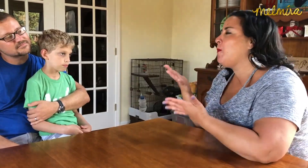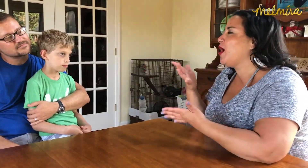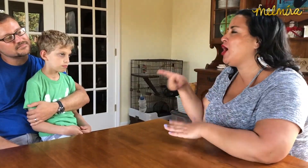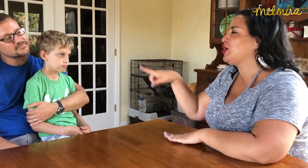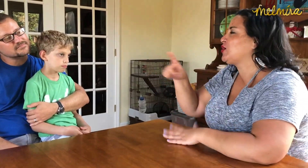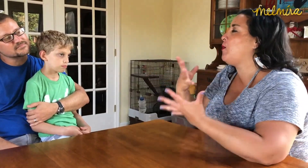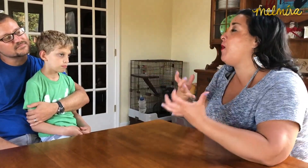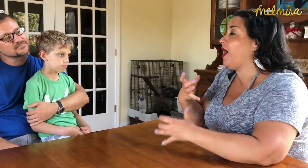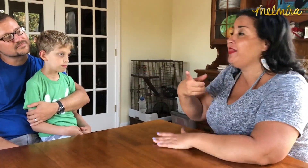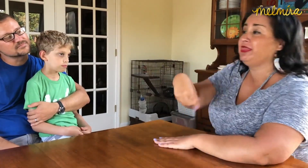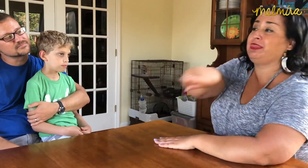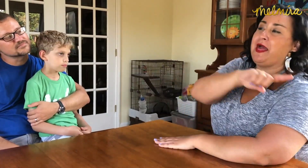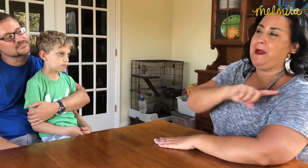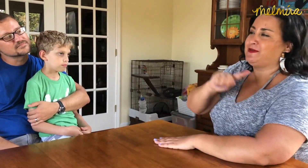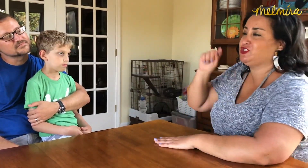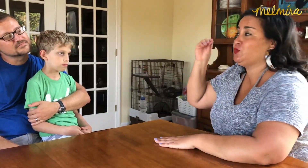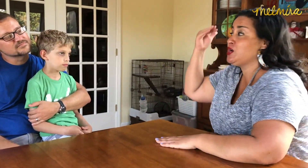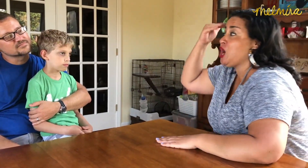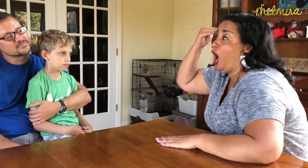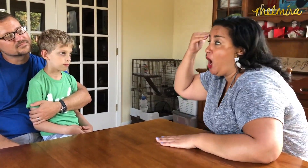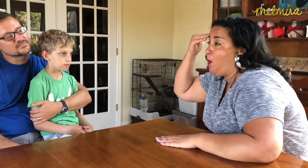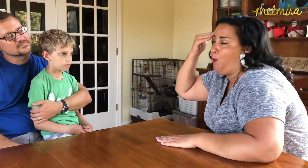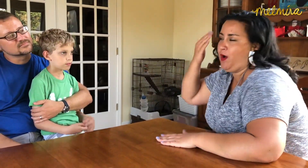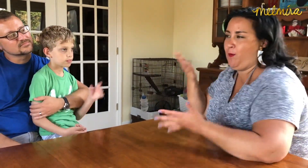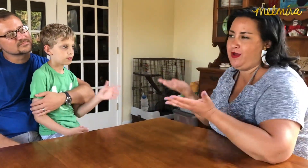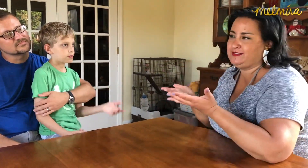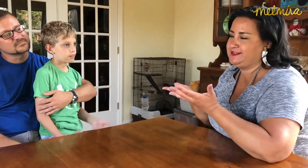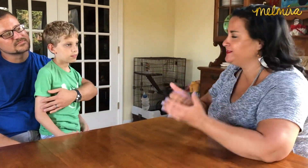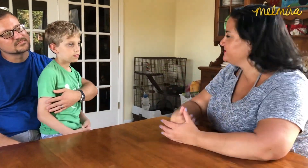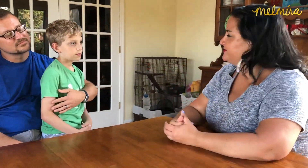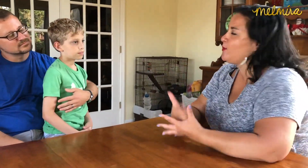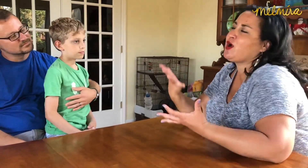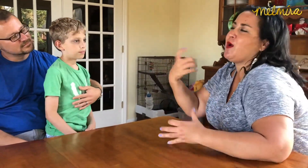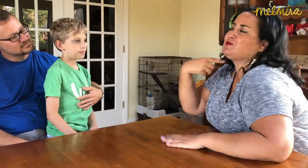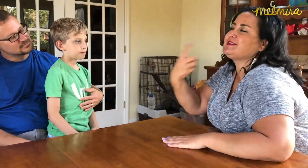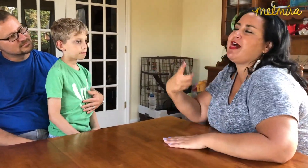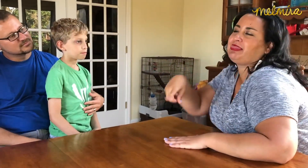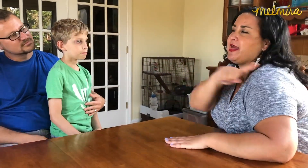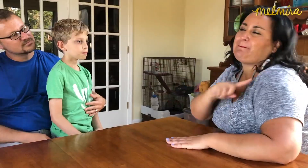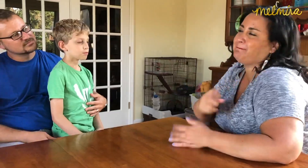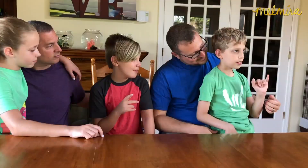what do you want them to know? What do you want to tell them?